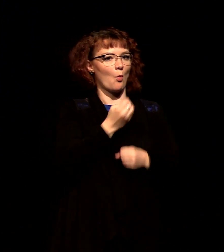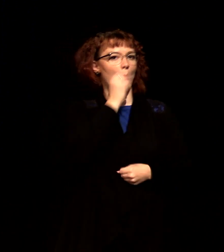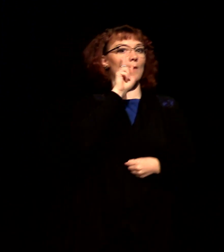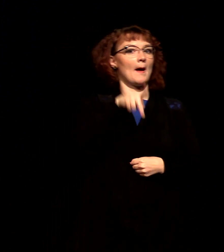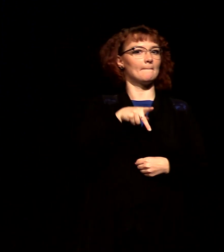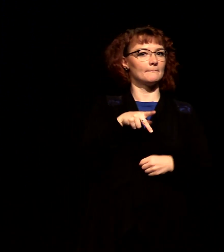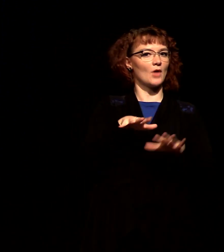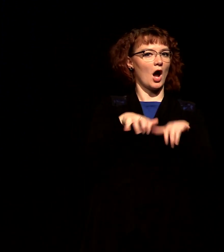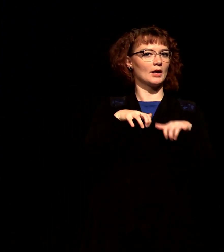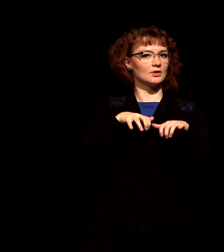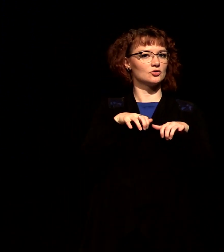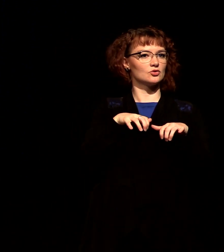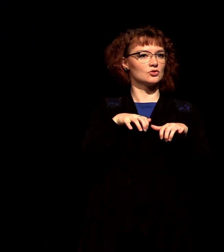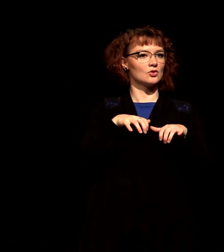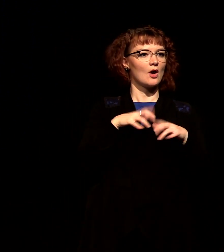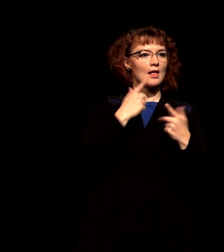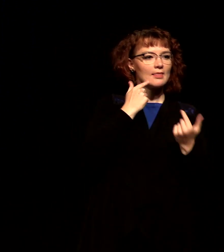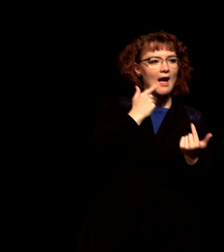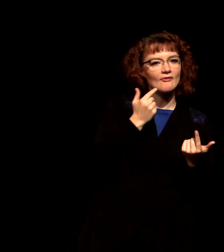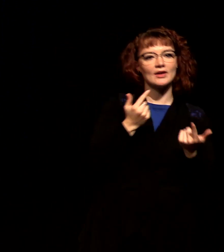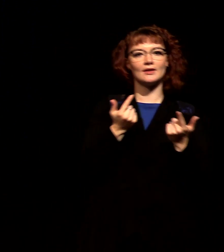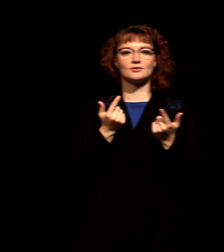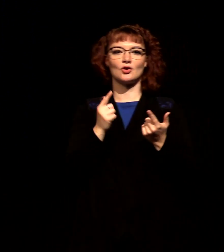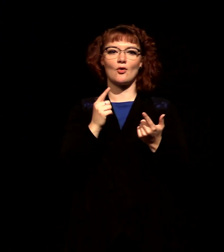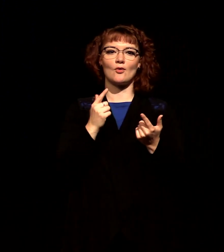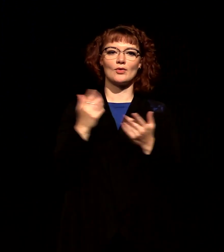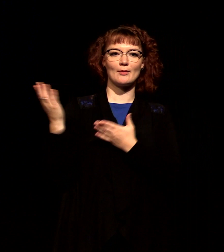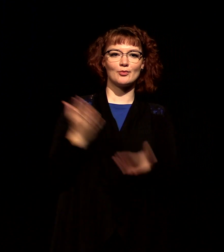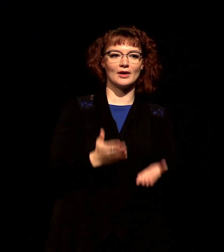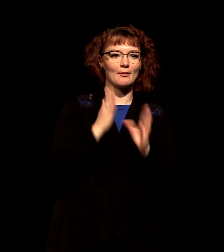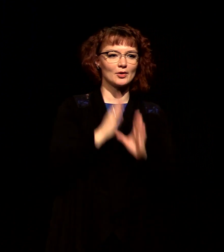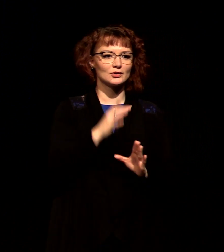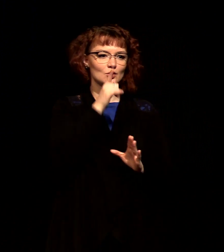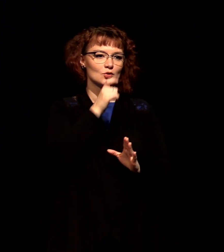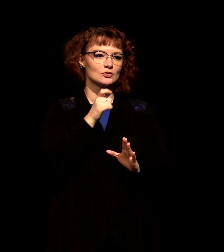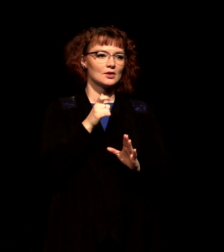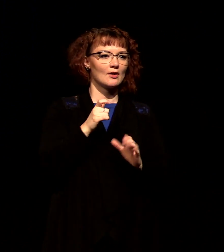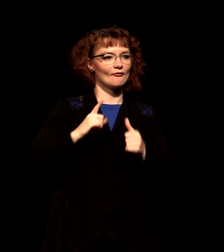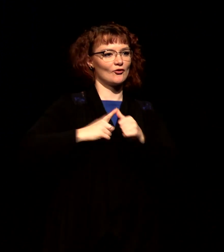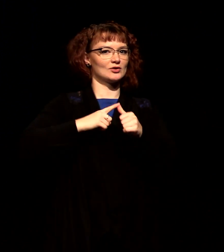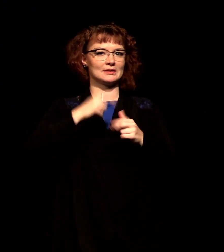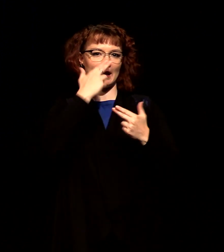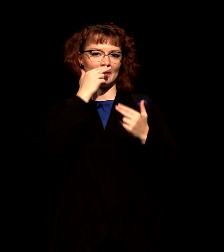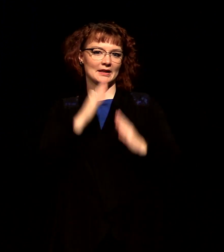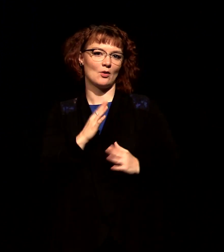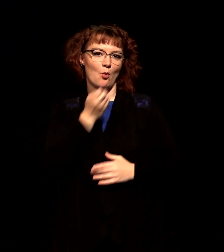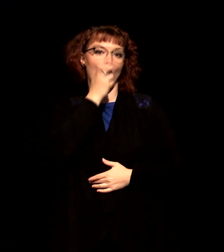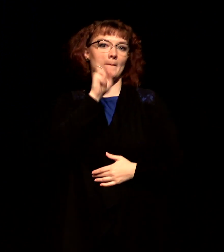ready, that they're laughing quickly, that they're excited to be there. And so they always have warm up comics that come